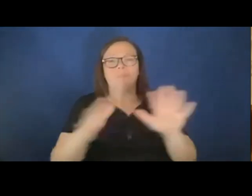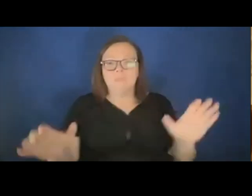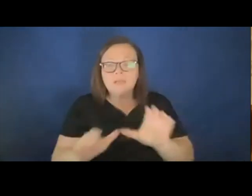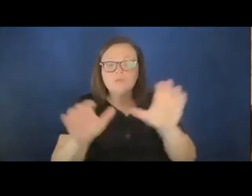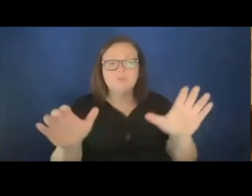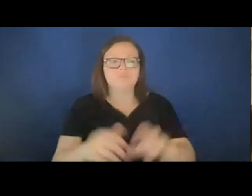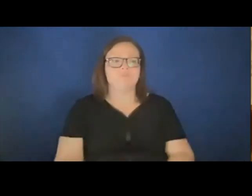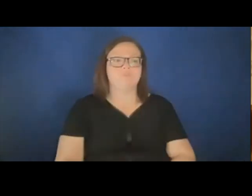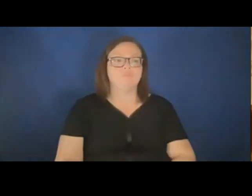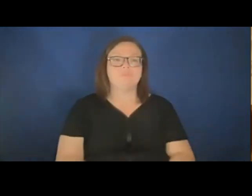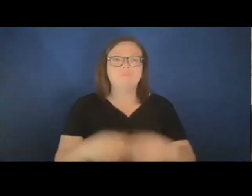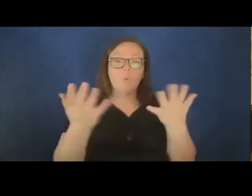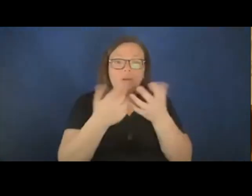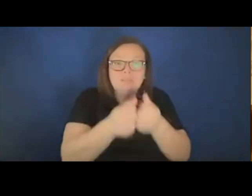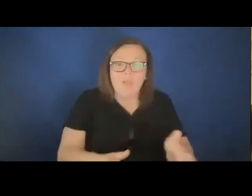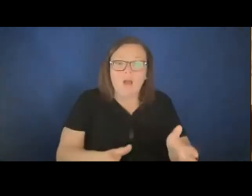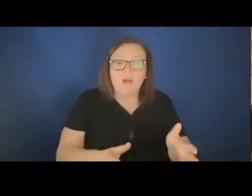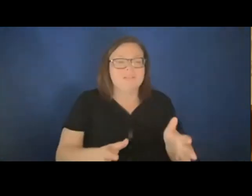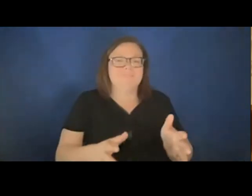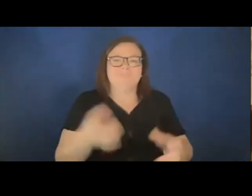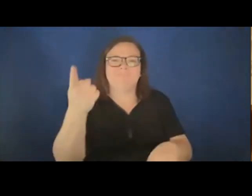What’s lost is incalculable.